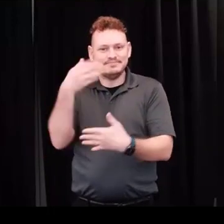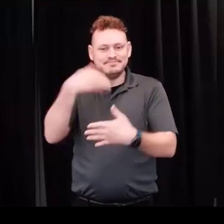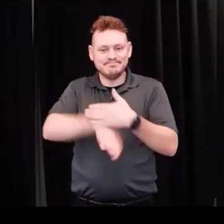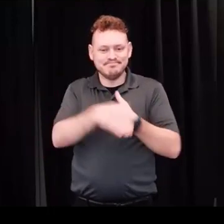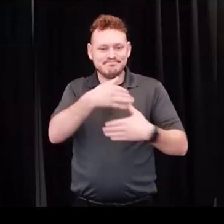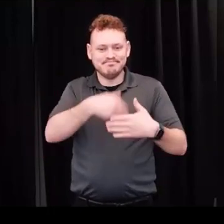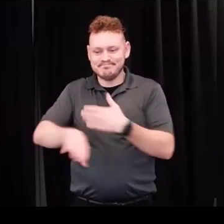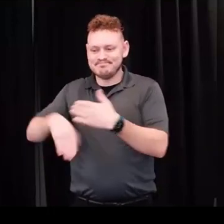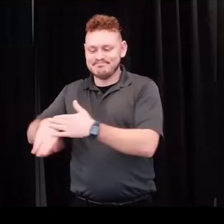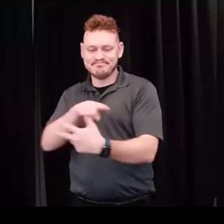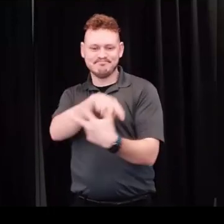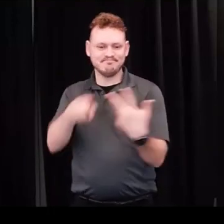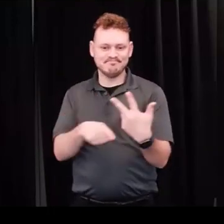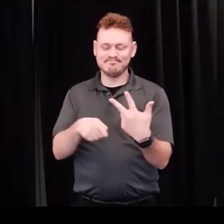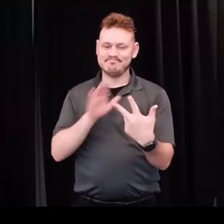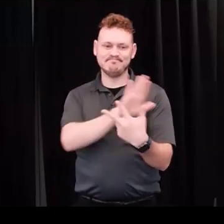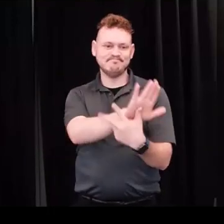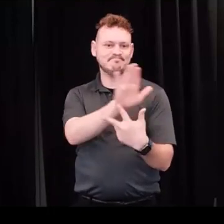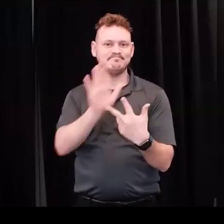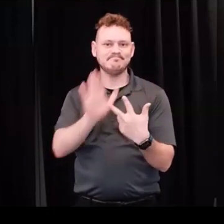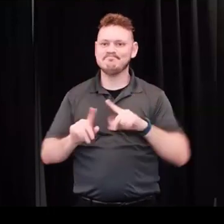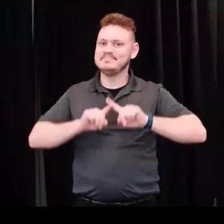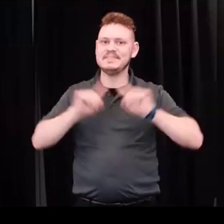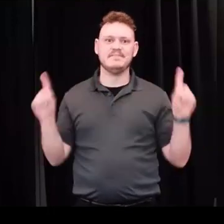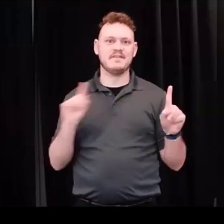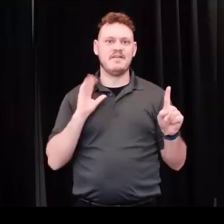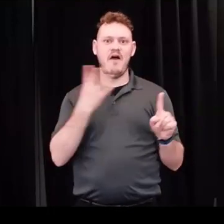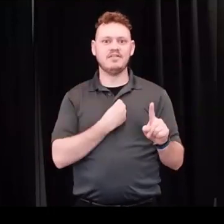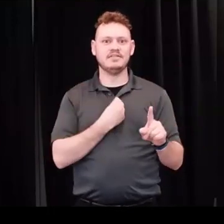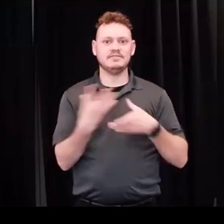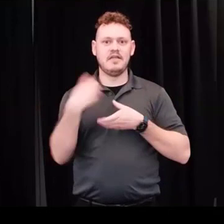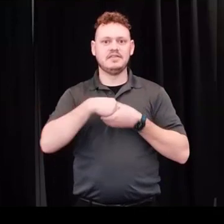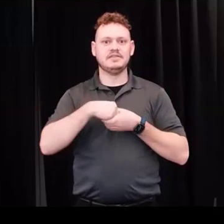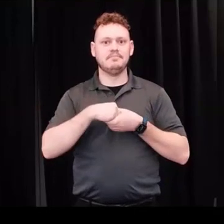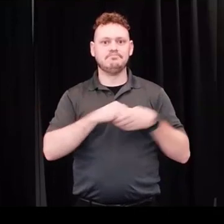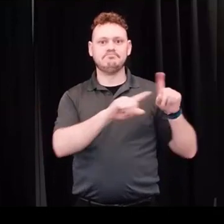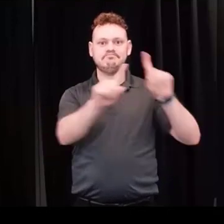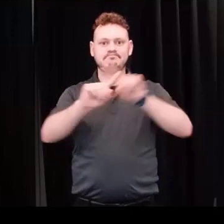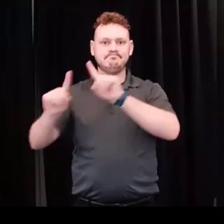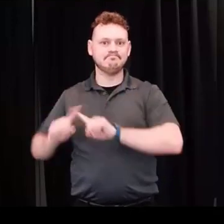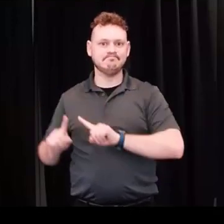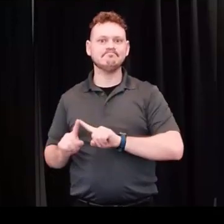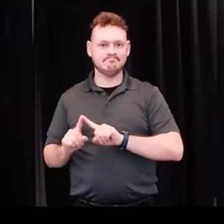the autism looks very different in all three of them." And it ,they all have different and